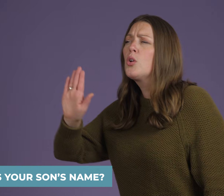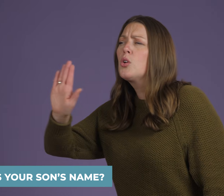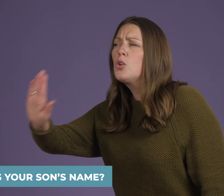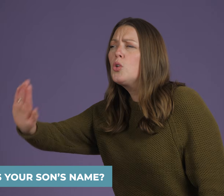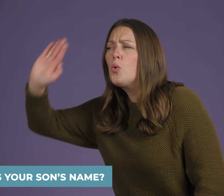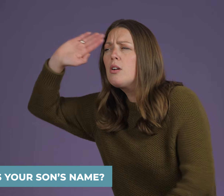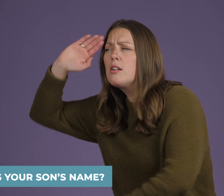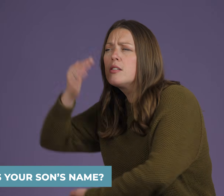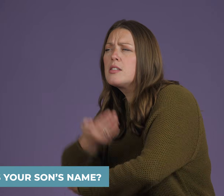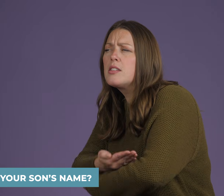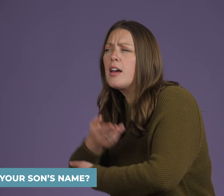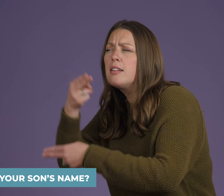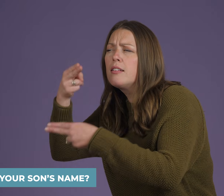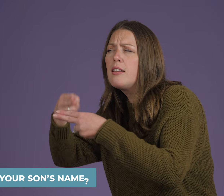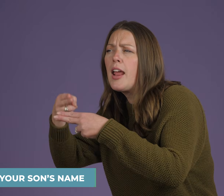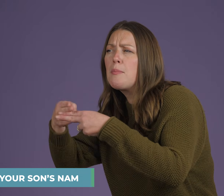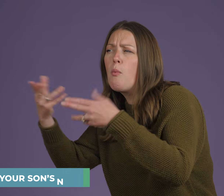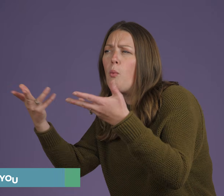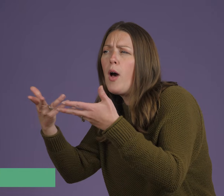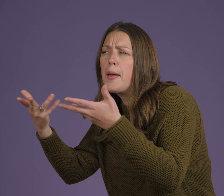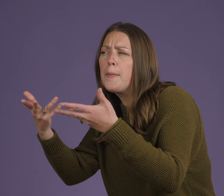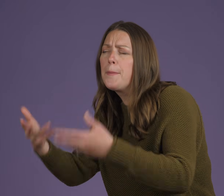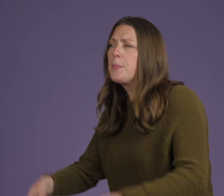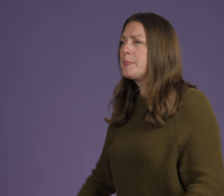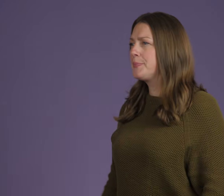YOUR SON NAME WHAT